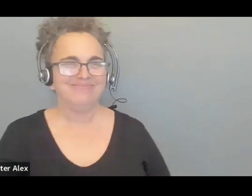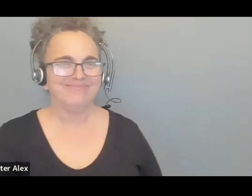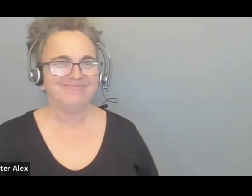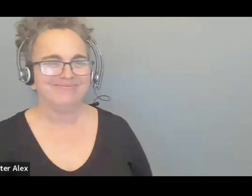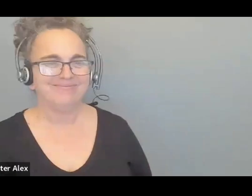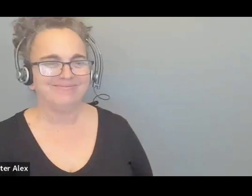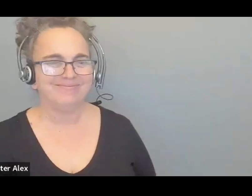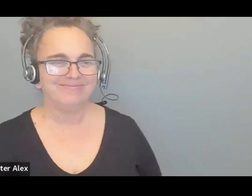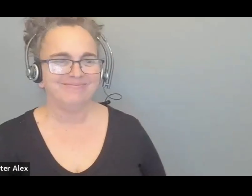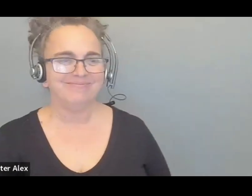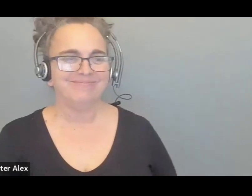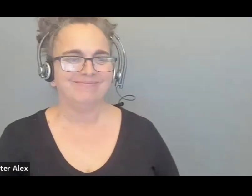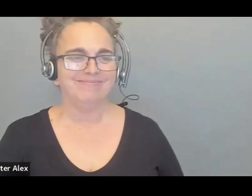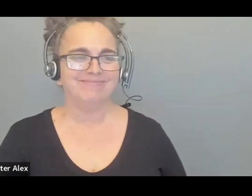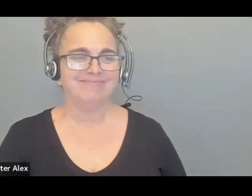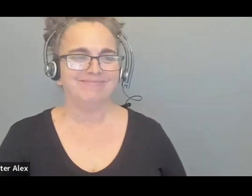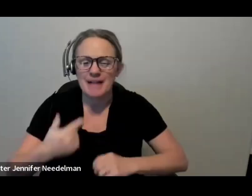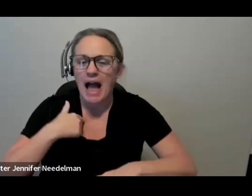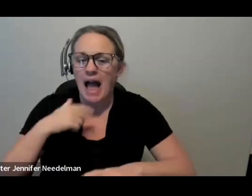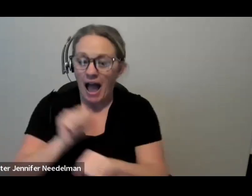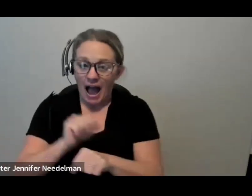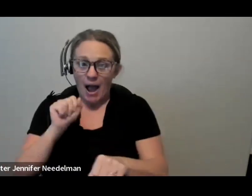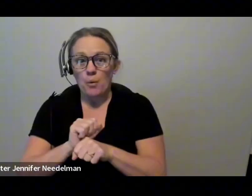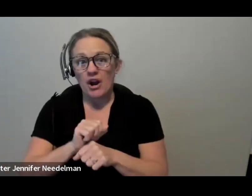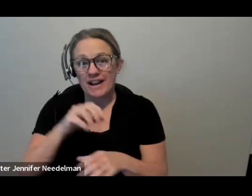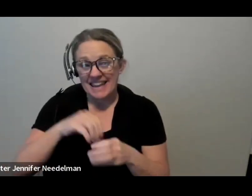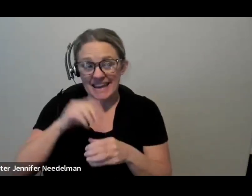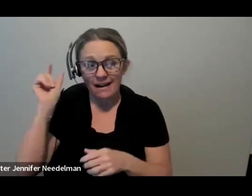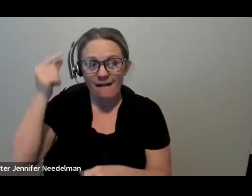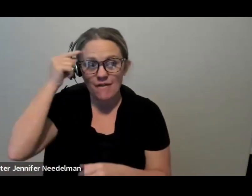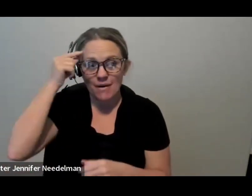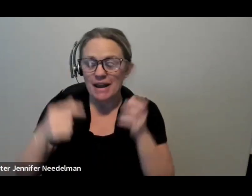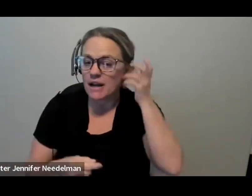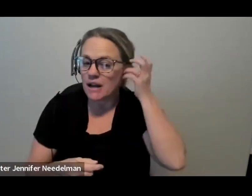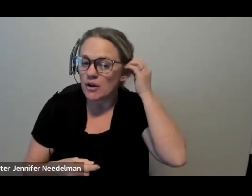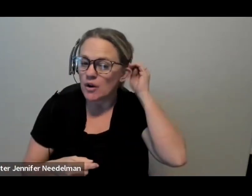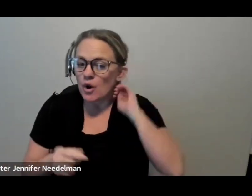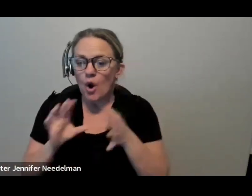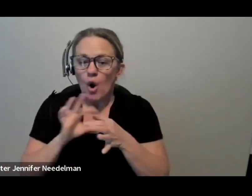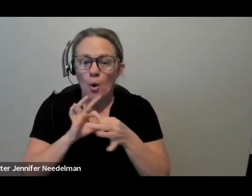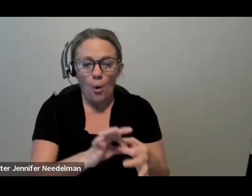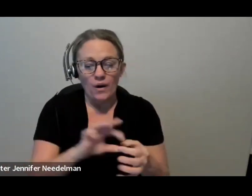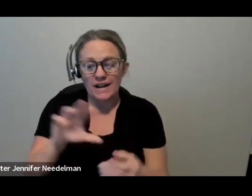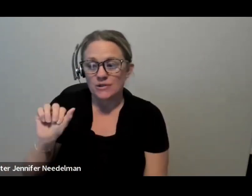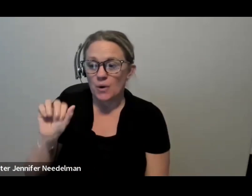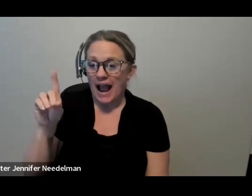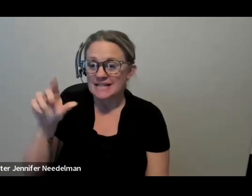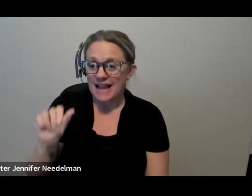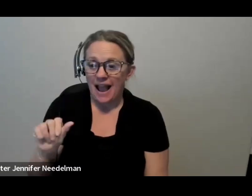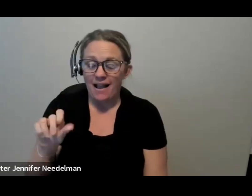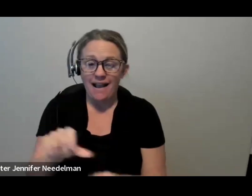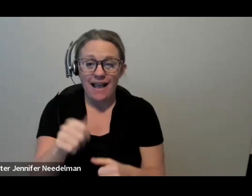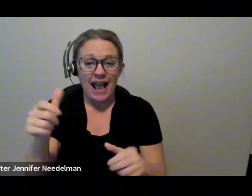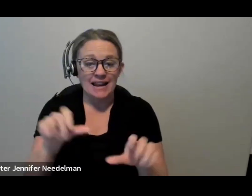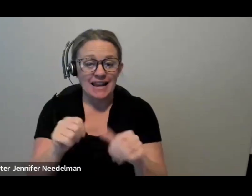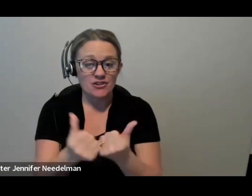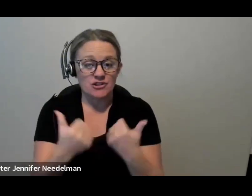So in government, according to the ADA, any agency that has 50 or more employees is required